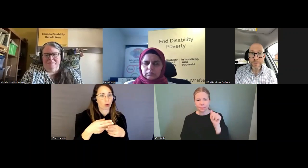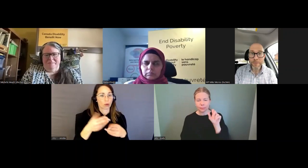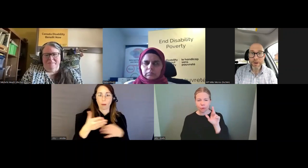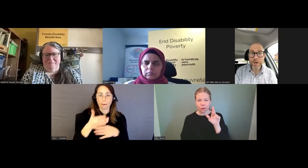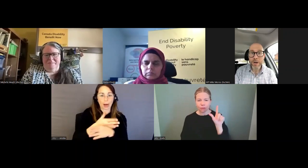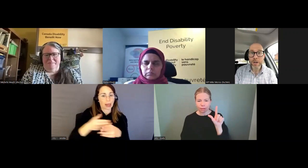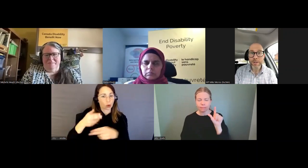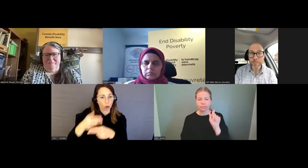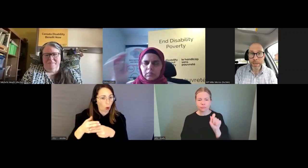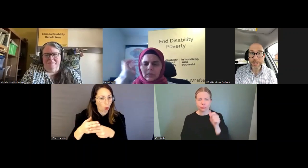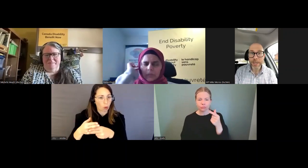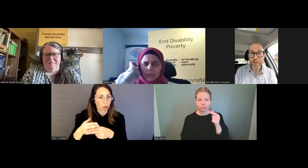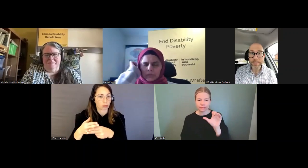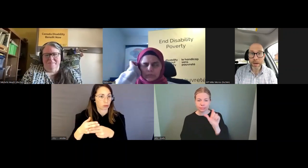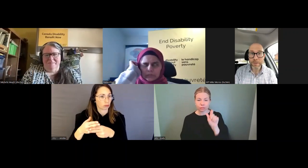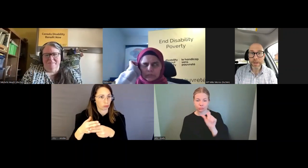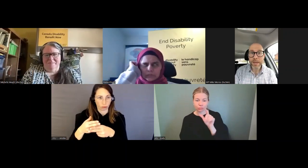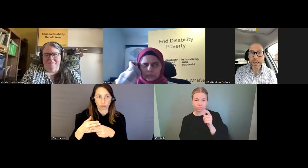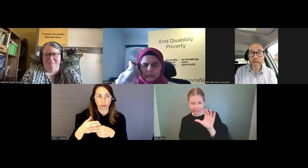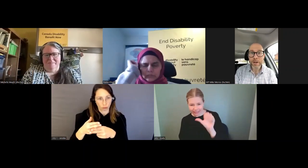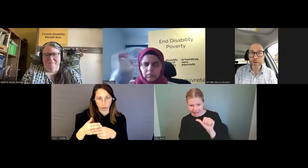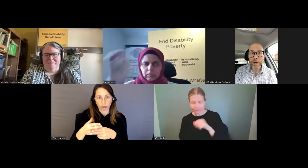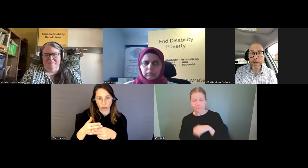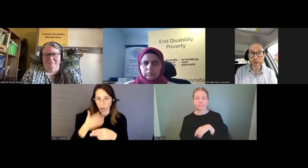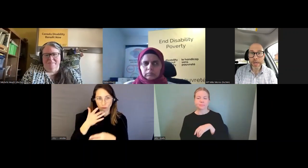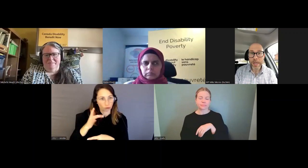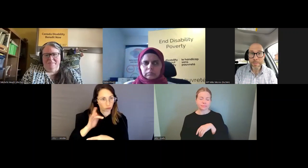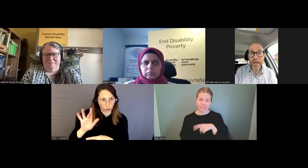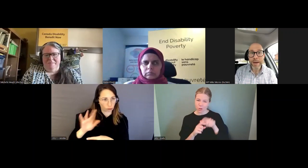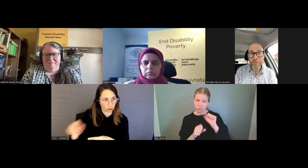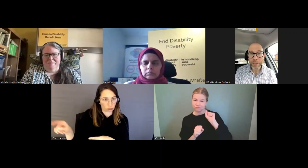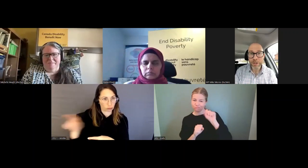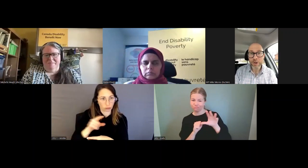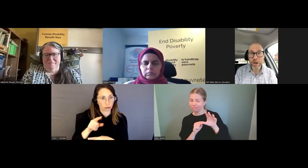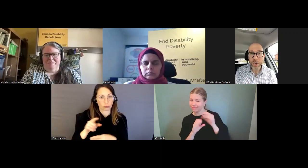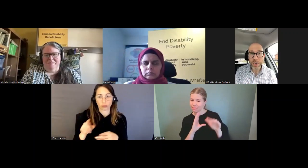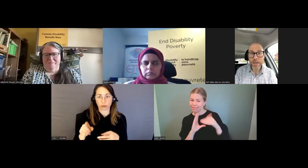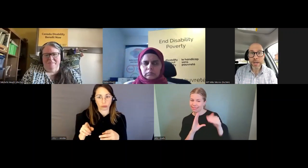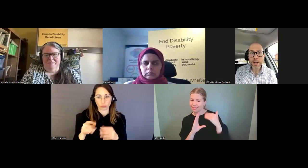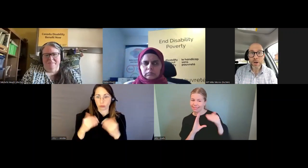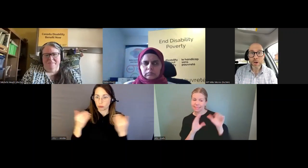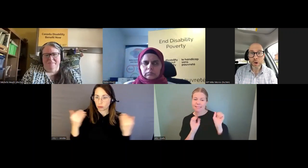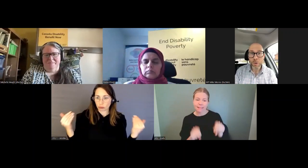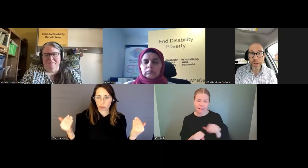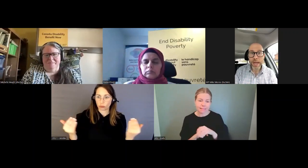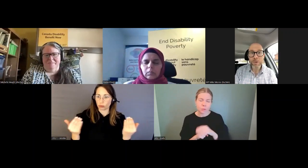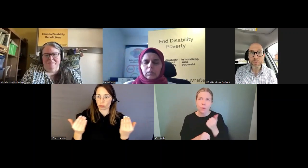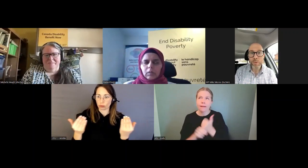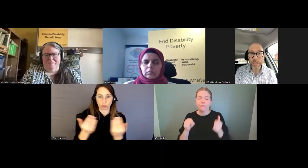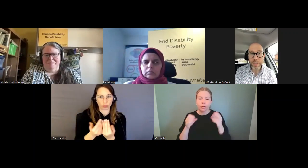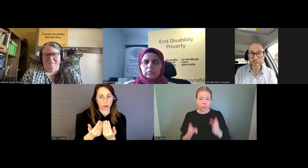EVERY CALL TO BUDGET THE BENEFIT IS GOING TO KEEP THAT PRESSURE ON SO THAT WE LIFT UP